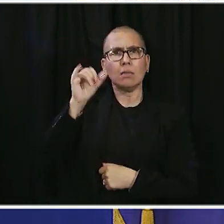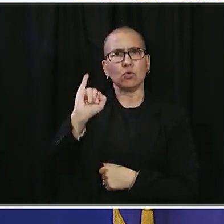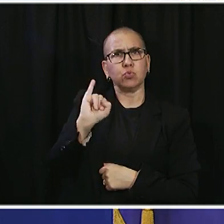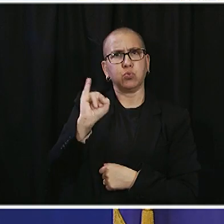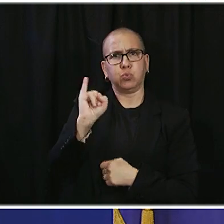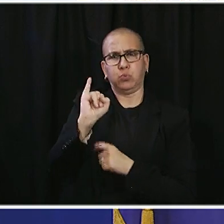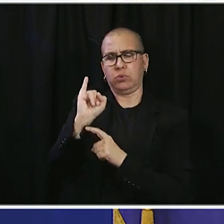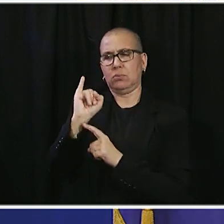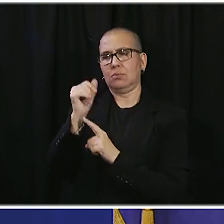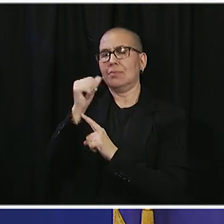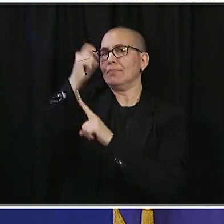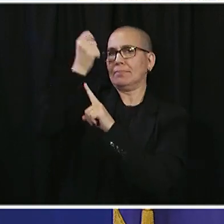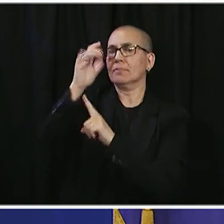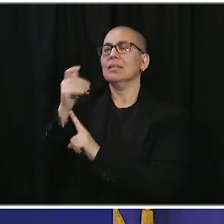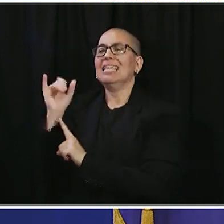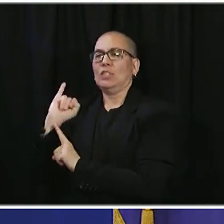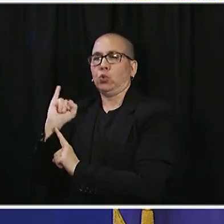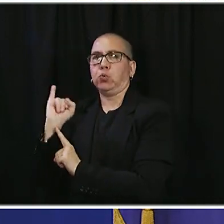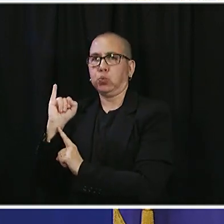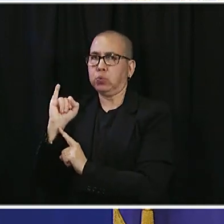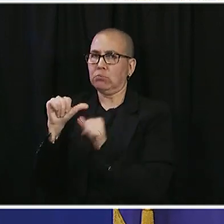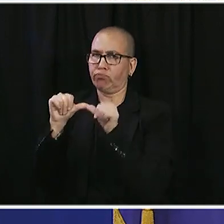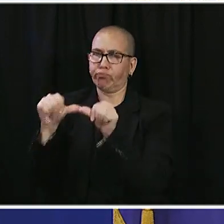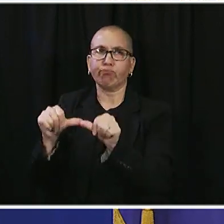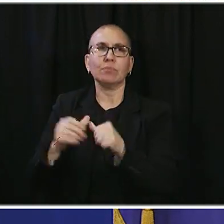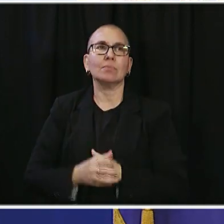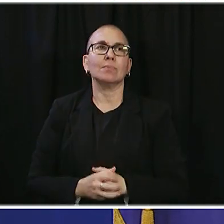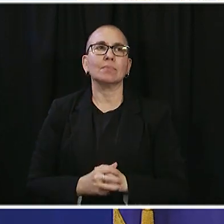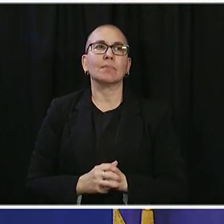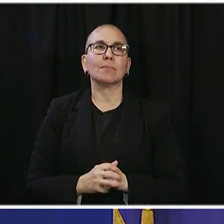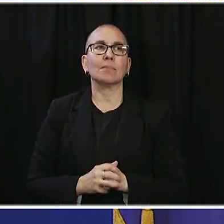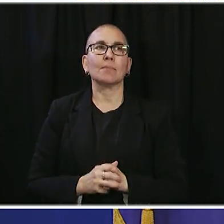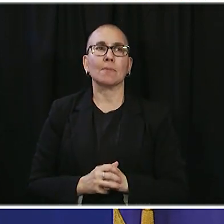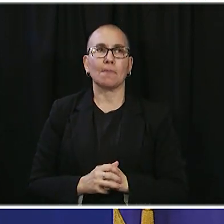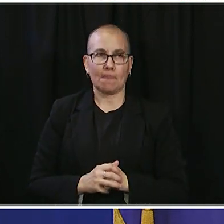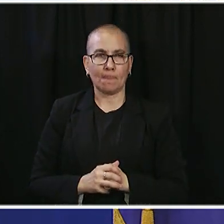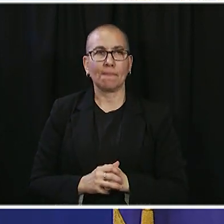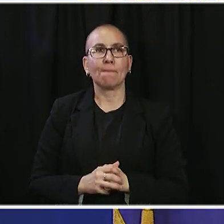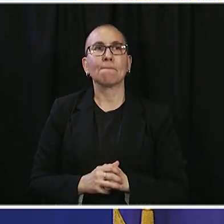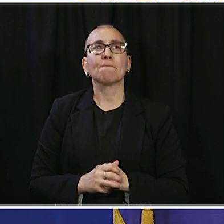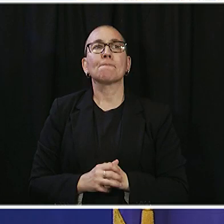20-05 LAID OUT, IF YOU'RE AFFECTED BY COVID-19, YOU ARE ELIGIBLE. I WANT TO MENTION ONE MORE THING.